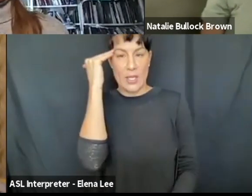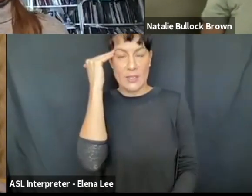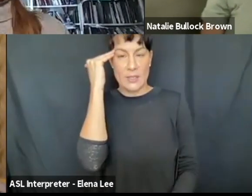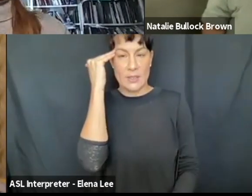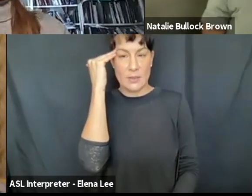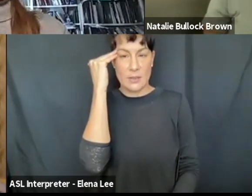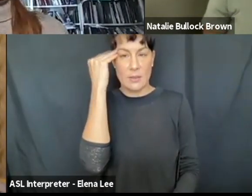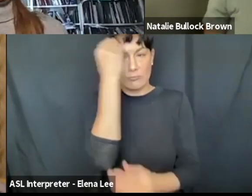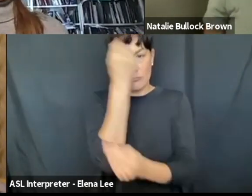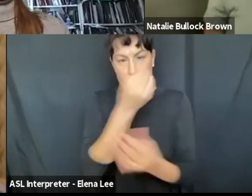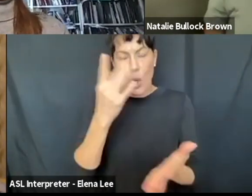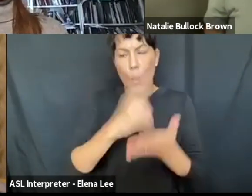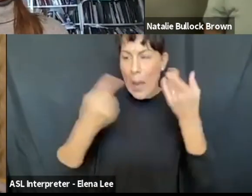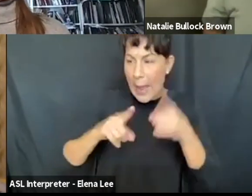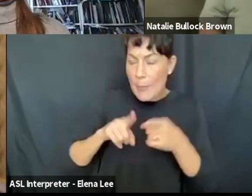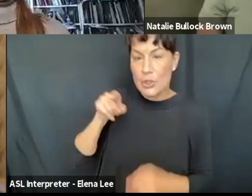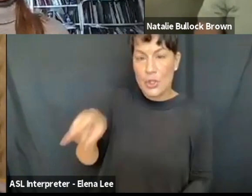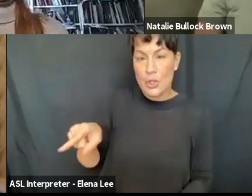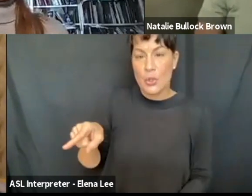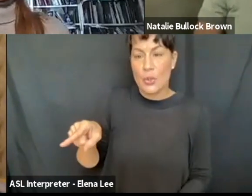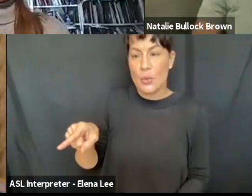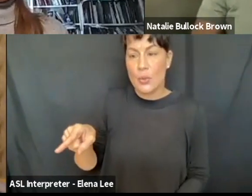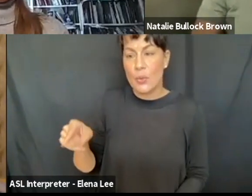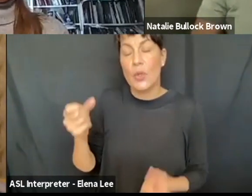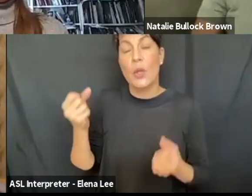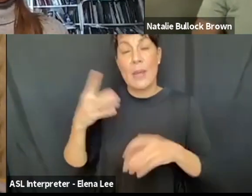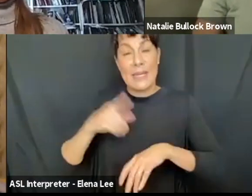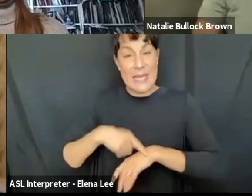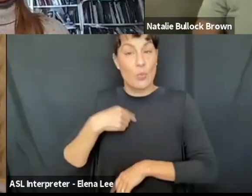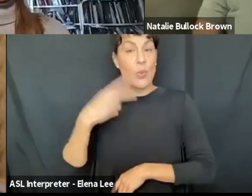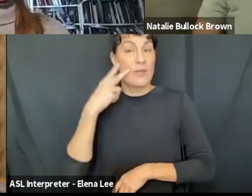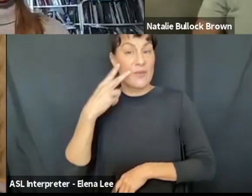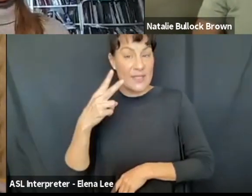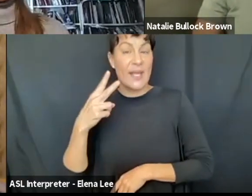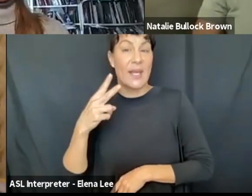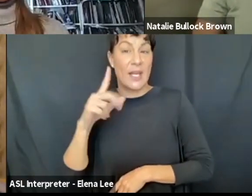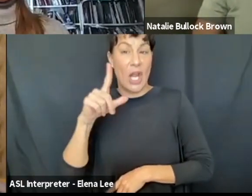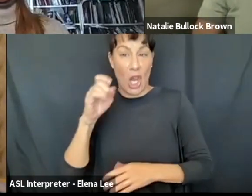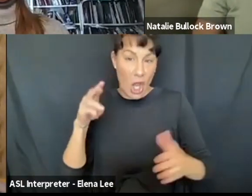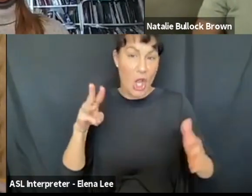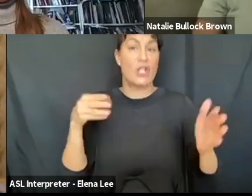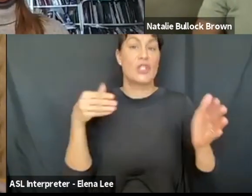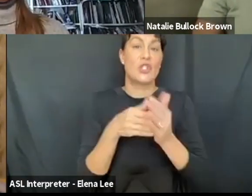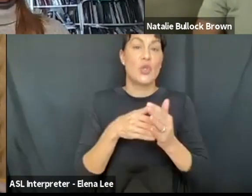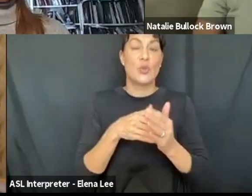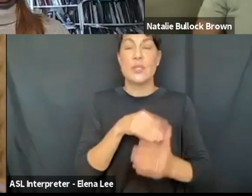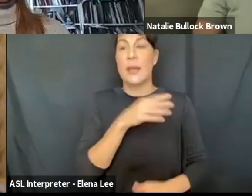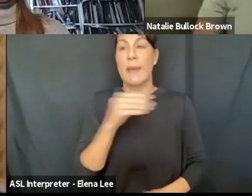And often, we've dealt with class action lawsuits, we've dealt with patterns of sexual assault and violence.